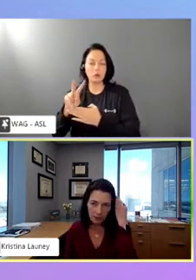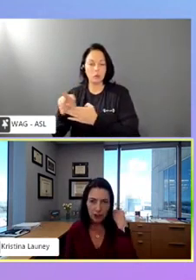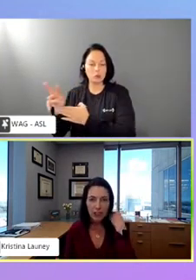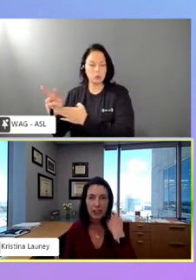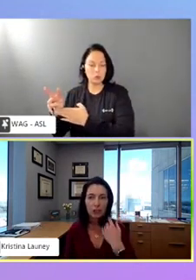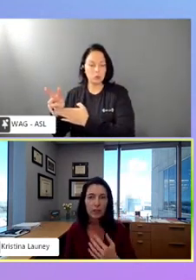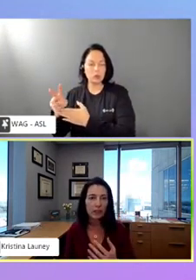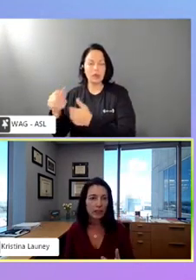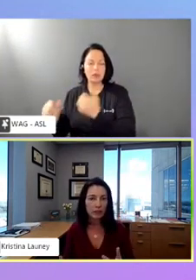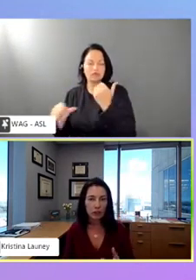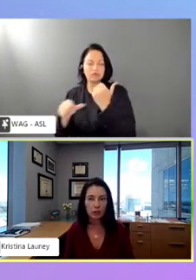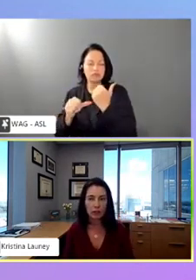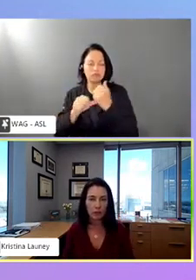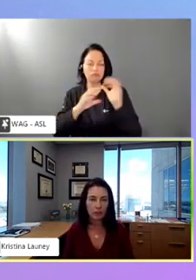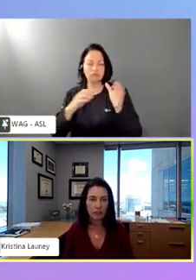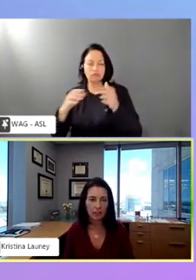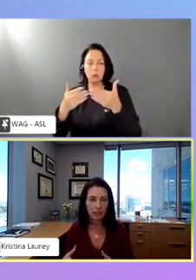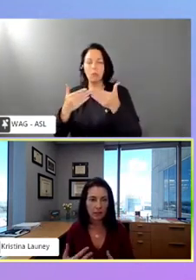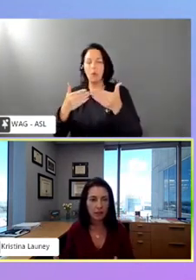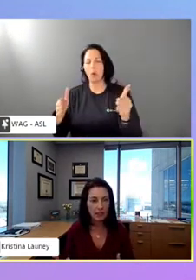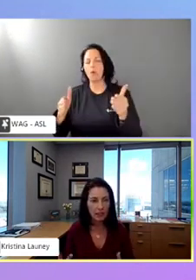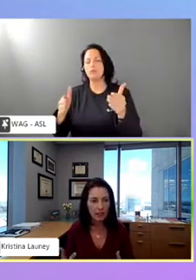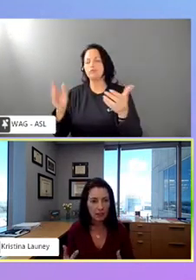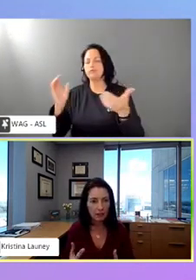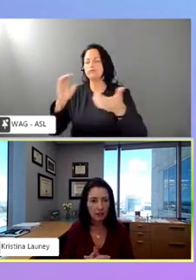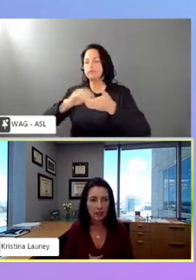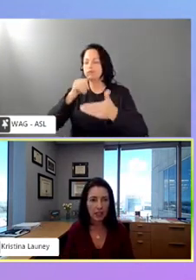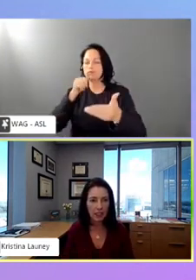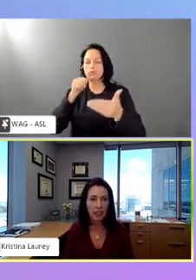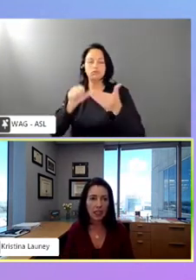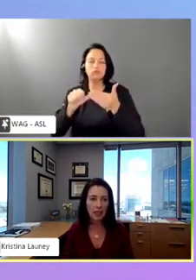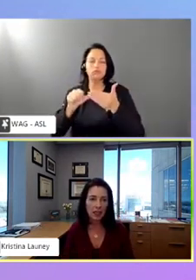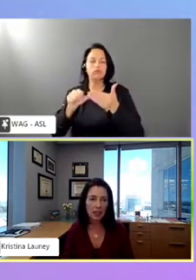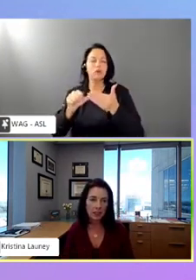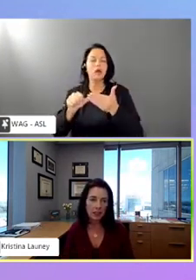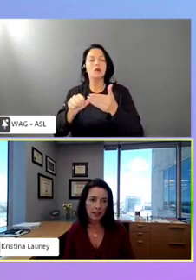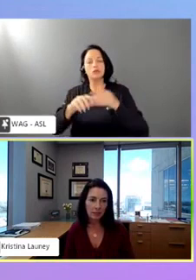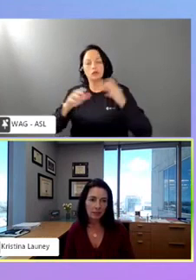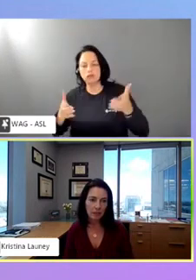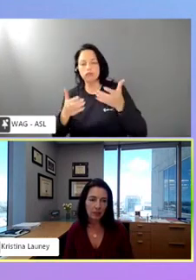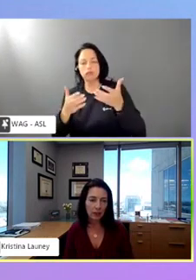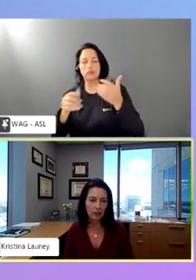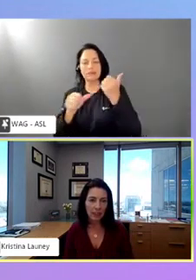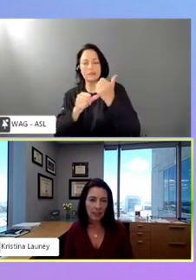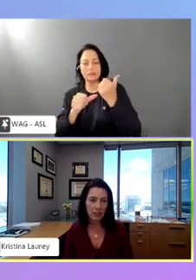starting in 2022. The first event was in February 2022,